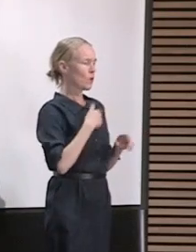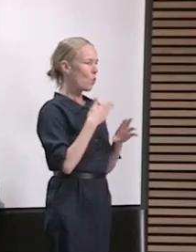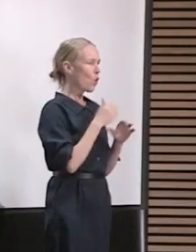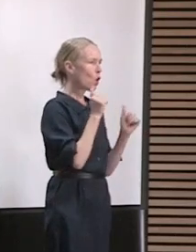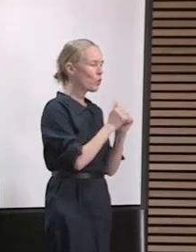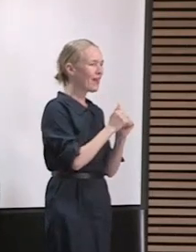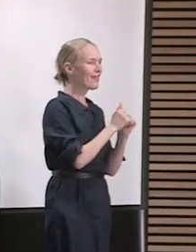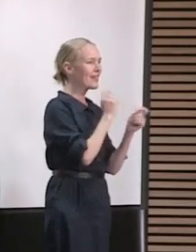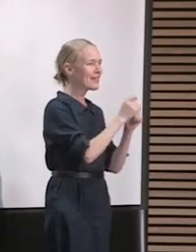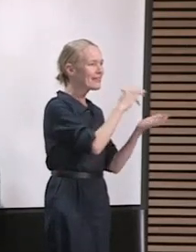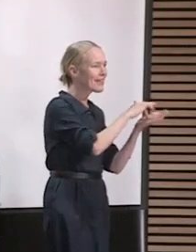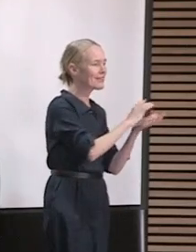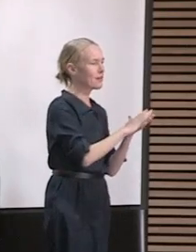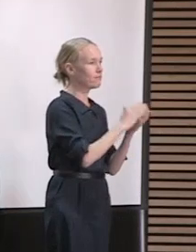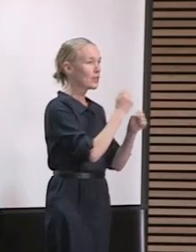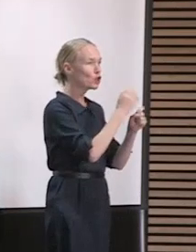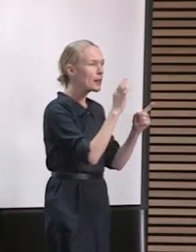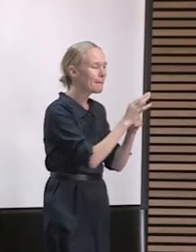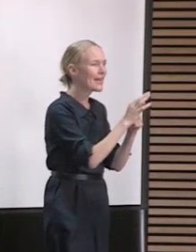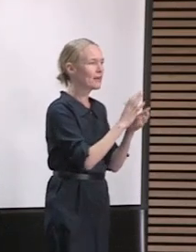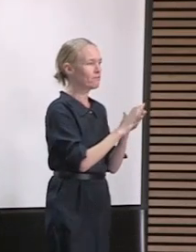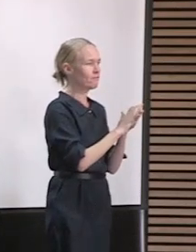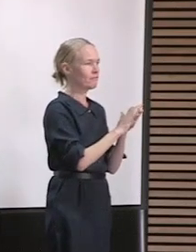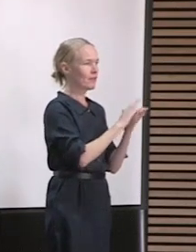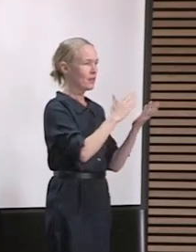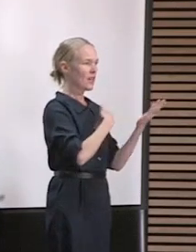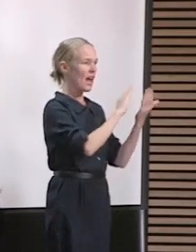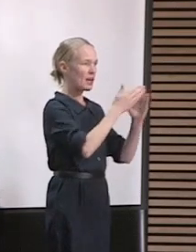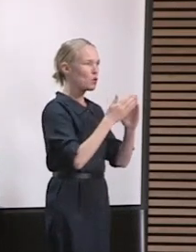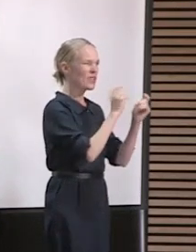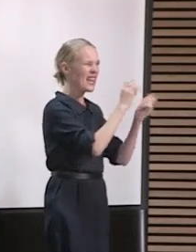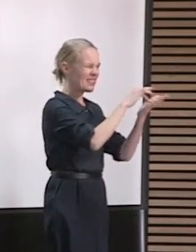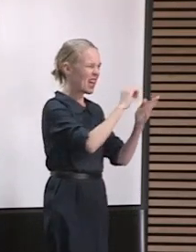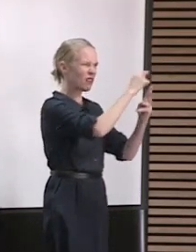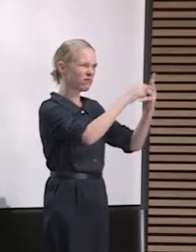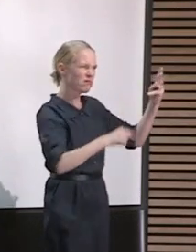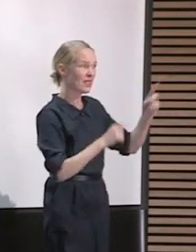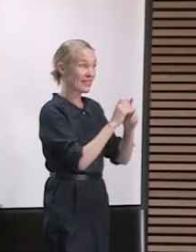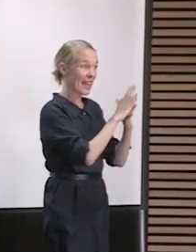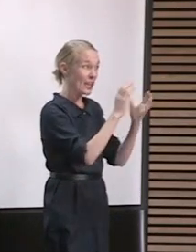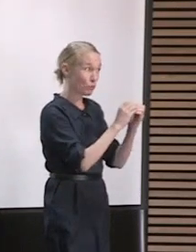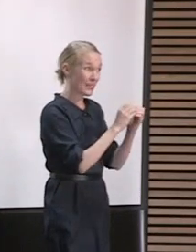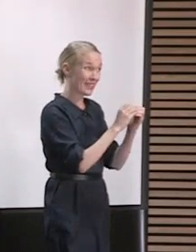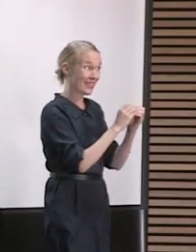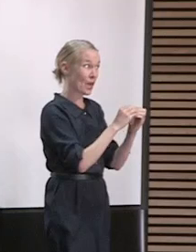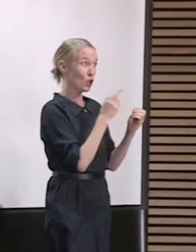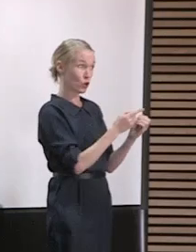through general practice - and we saw that in the volume of tests - but all those points of access are still there, and